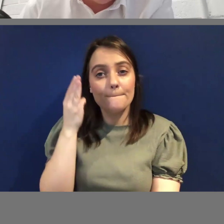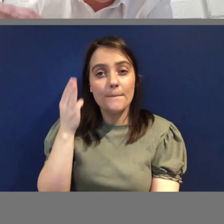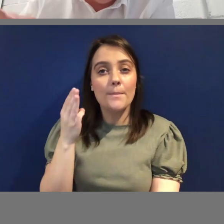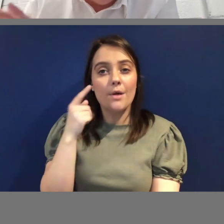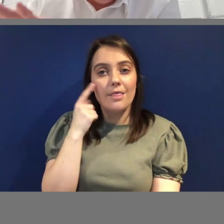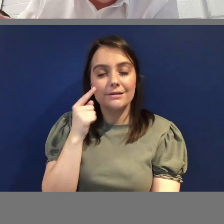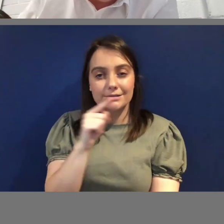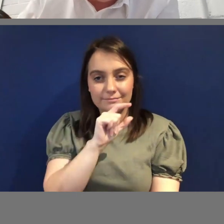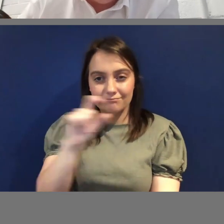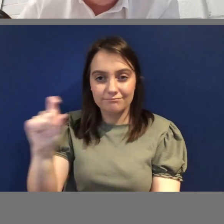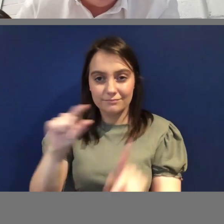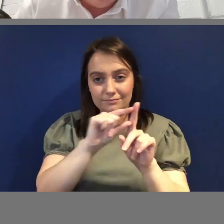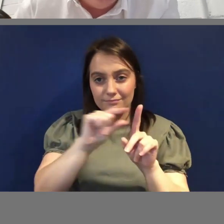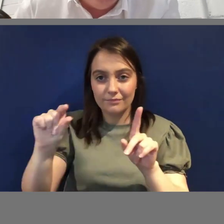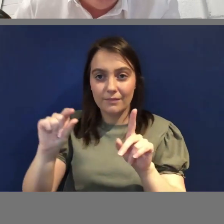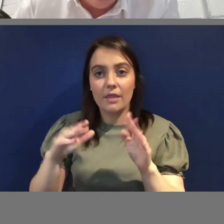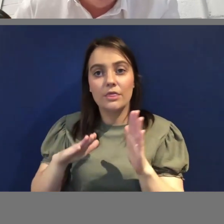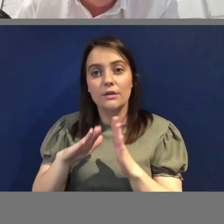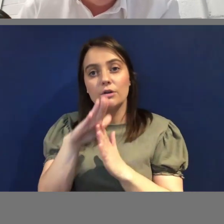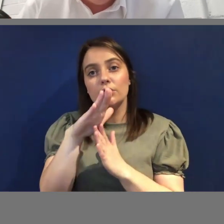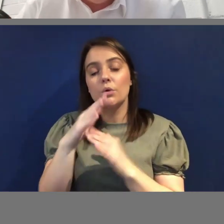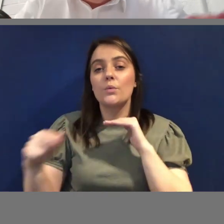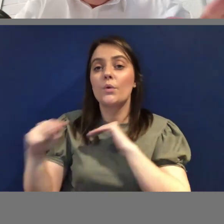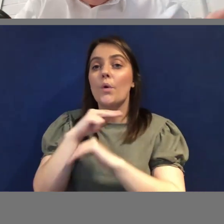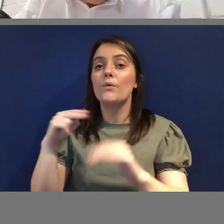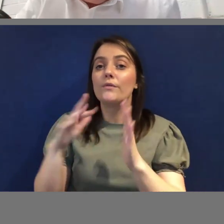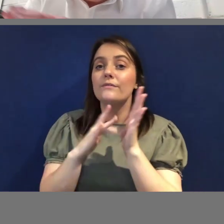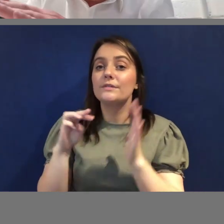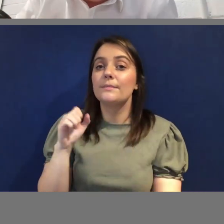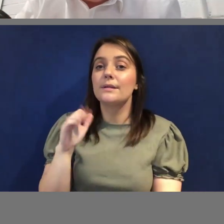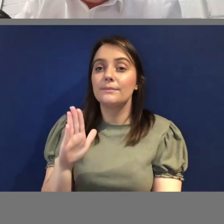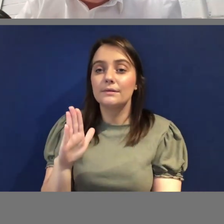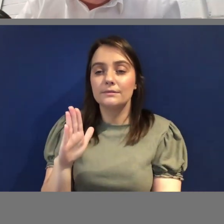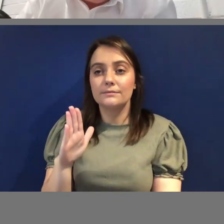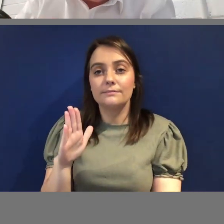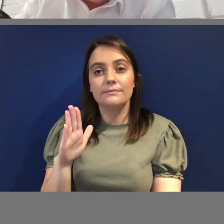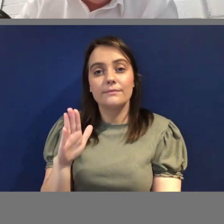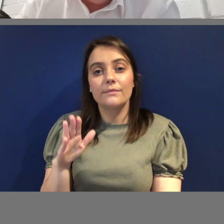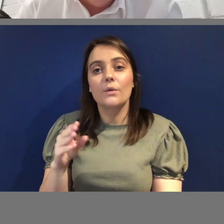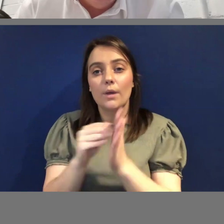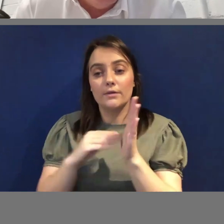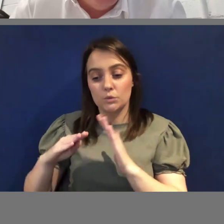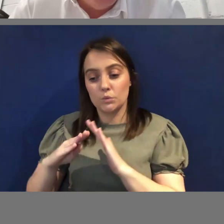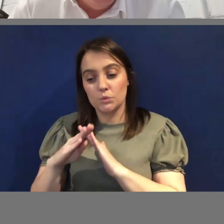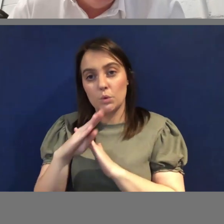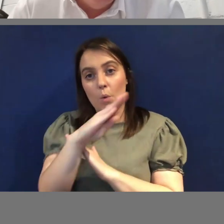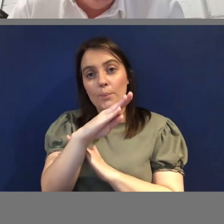the actual the threshold was above the 50 mm where we had to kind of slope up to slight gently slope